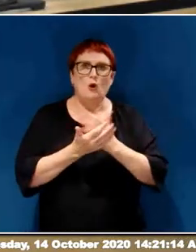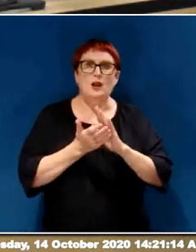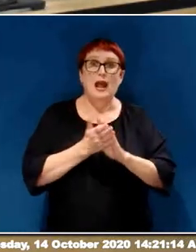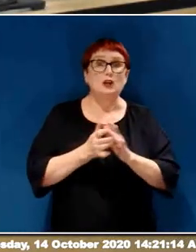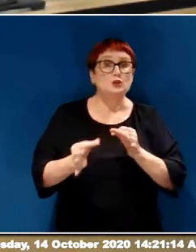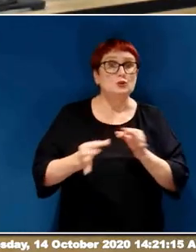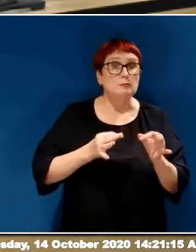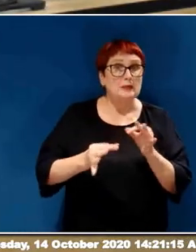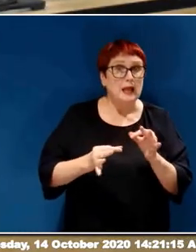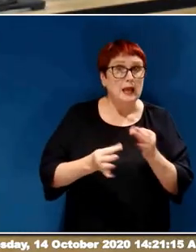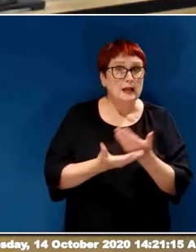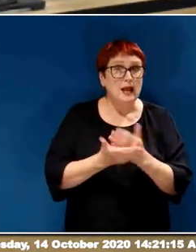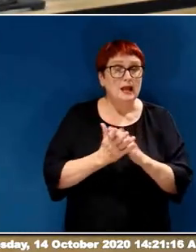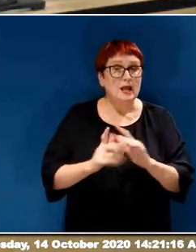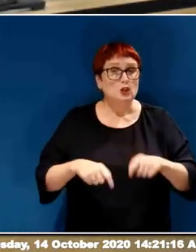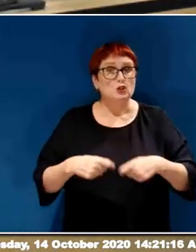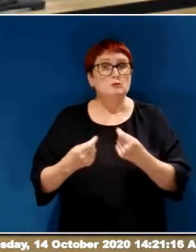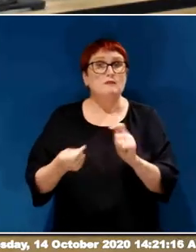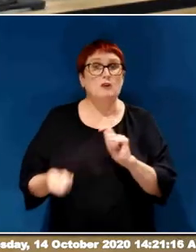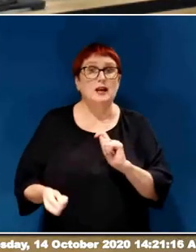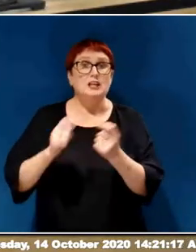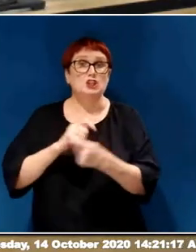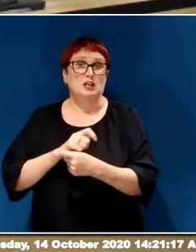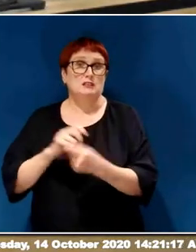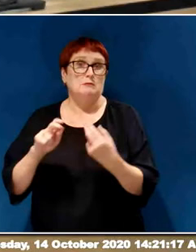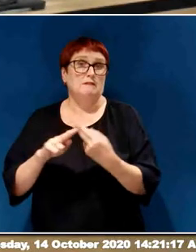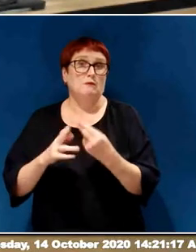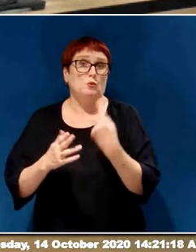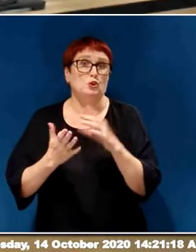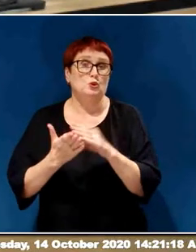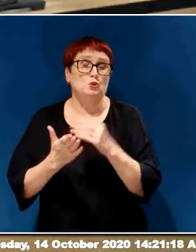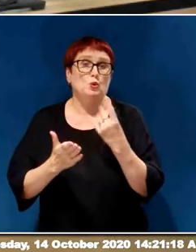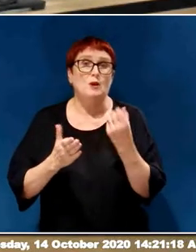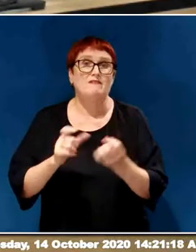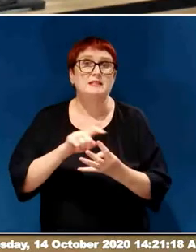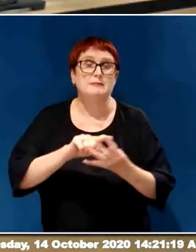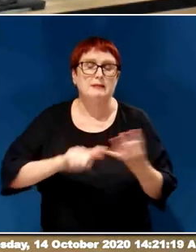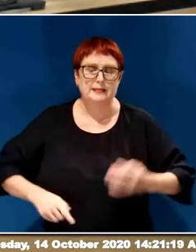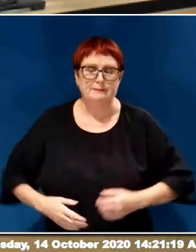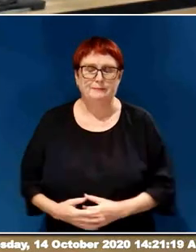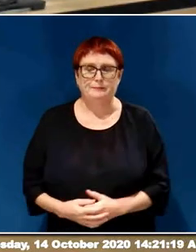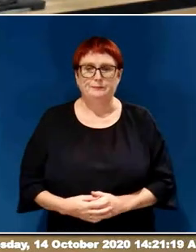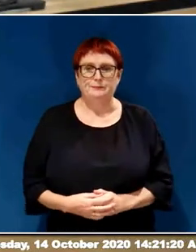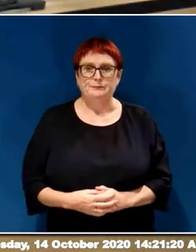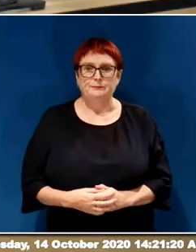DR de BRUIN: Teachers' registration and registration renewal is a State-based